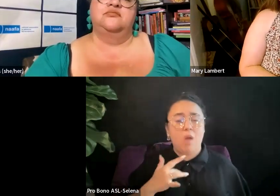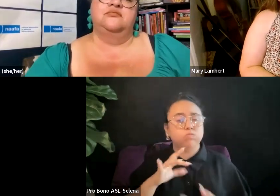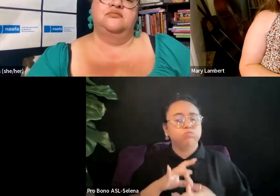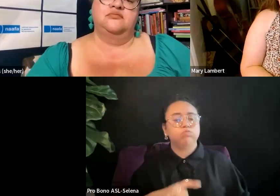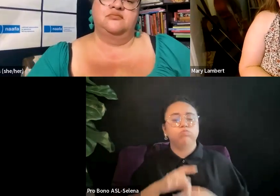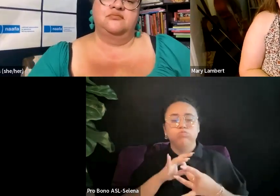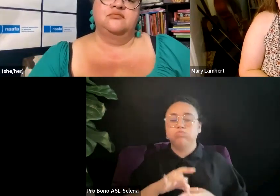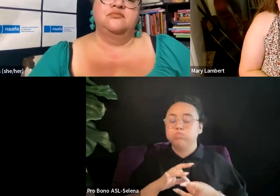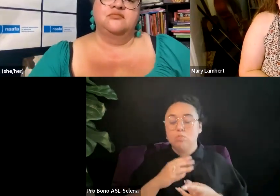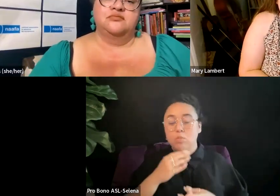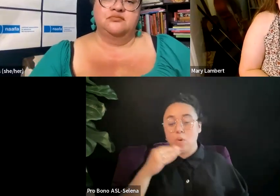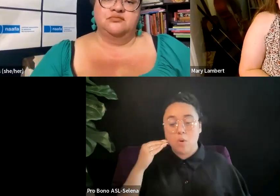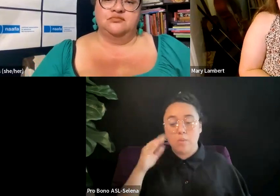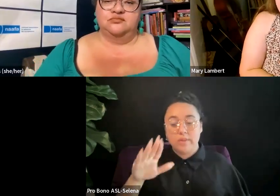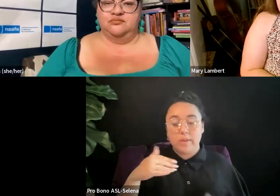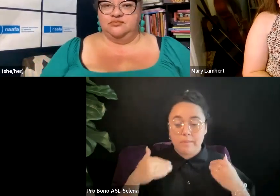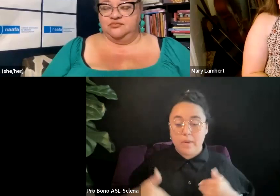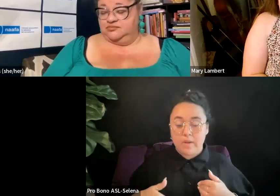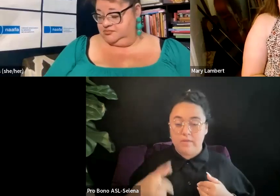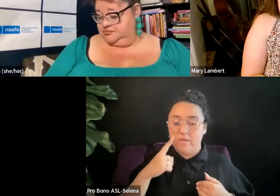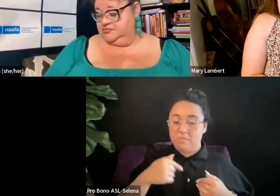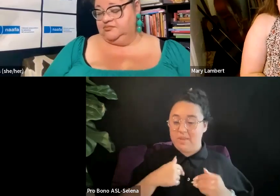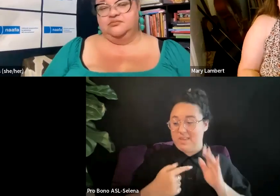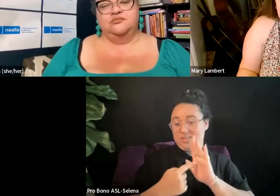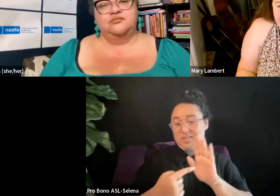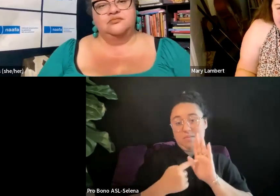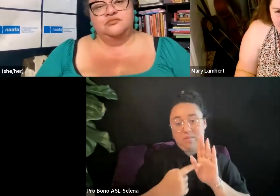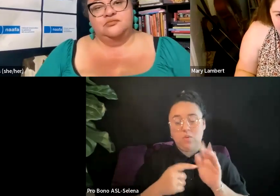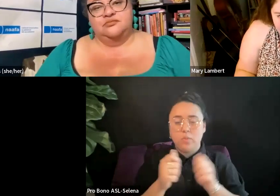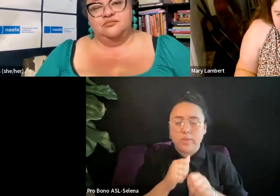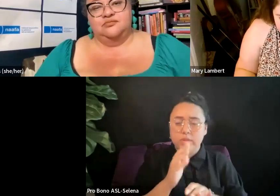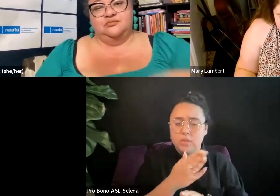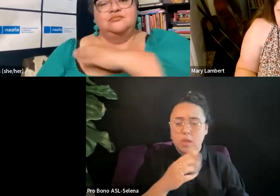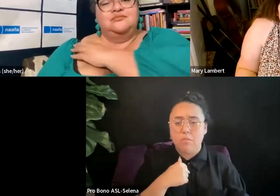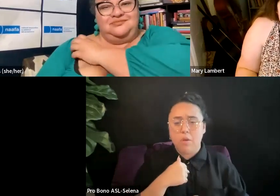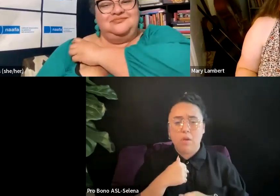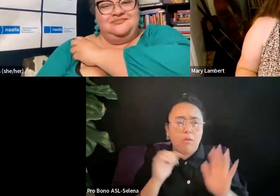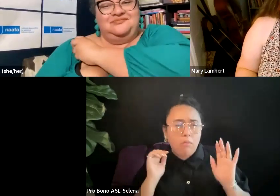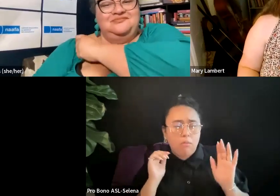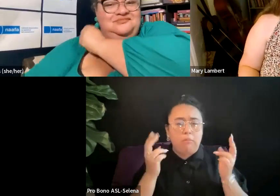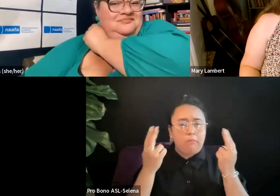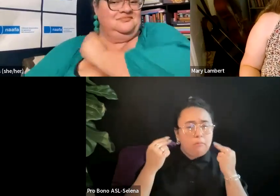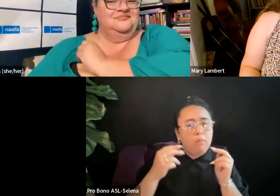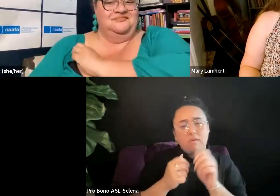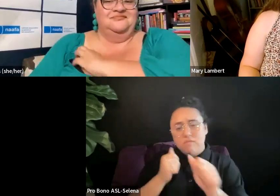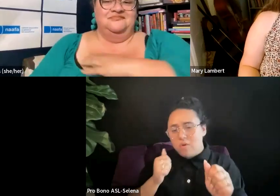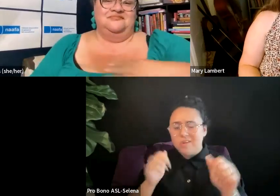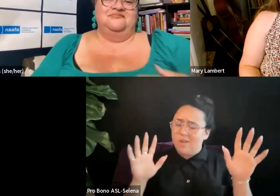just by my example or or just by a song, I'm not going to shy away from that. I'm going to do that as much as I possibly can.